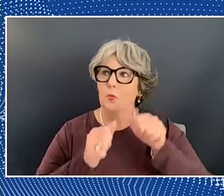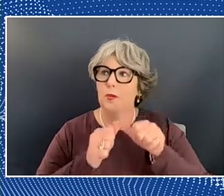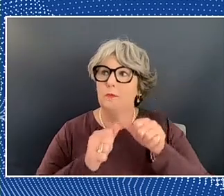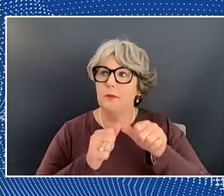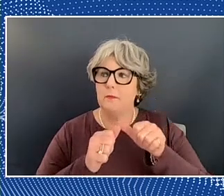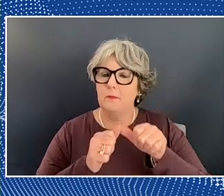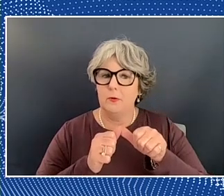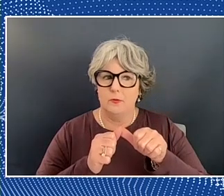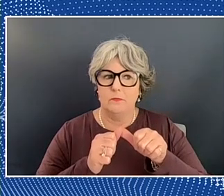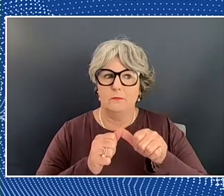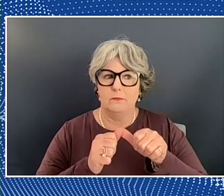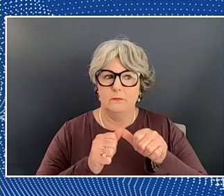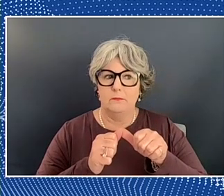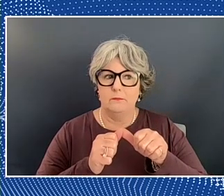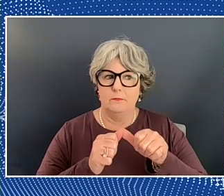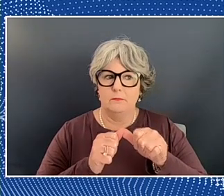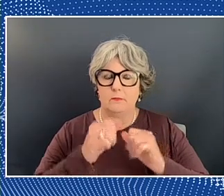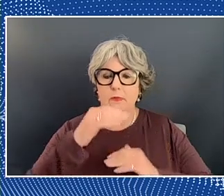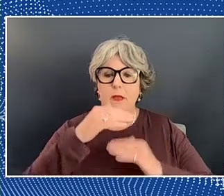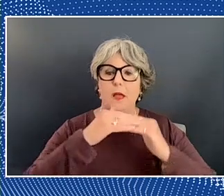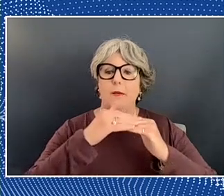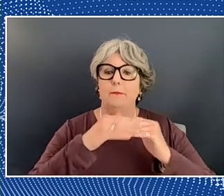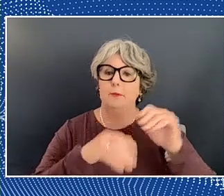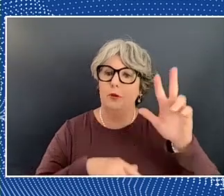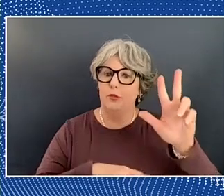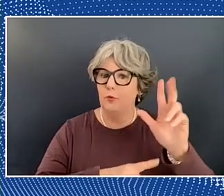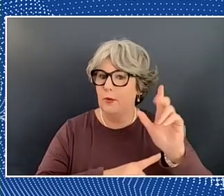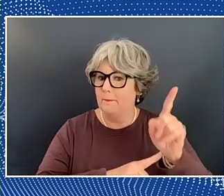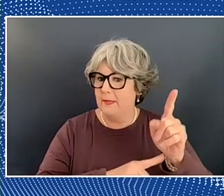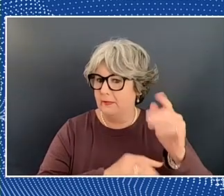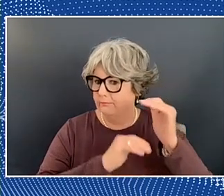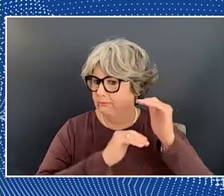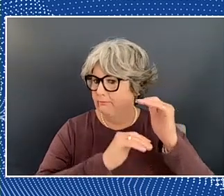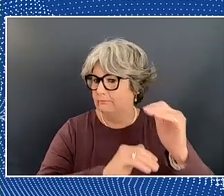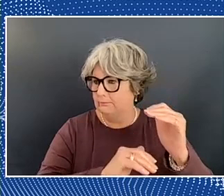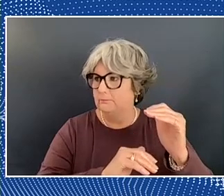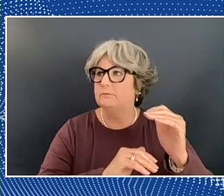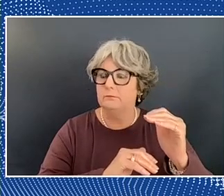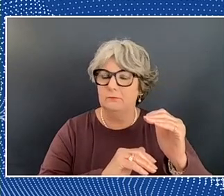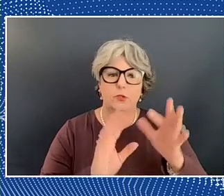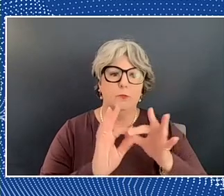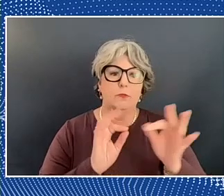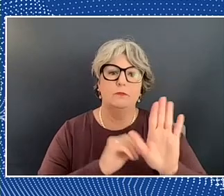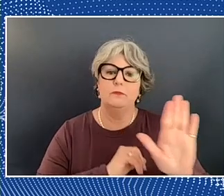have- you'll have up to three minutes to provide public commentary.